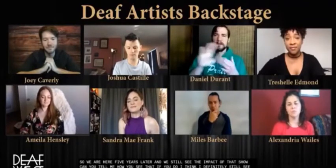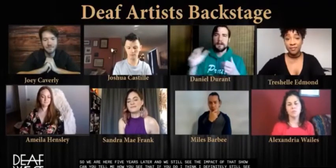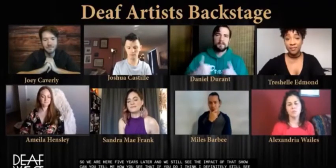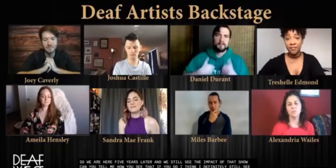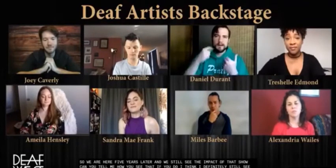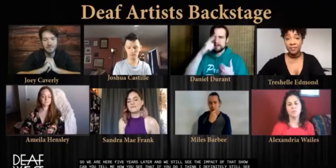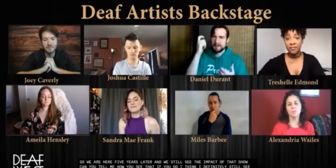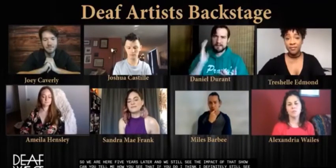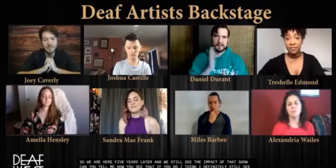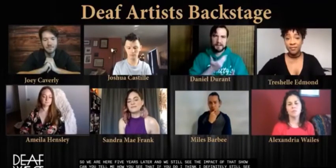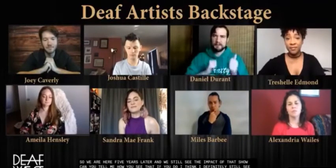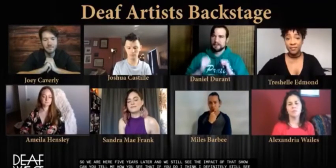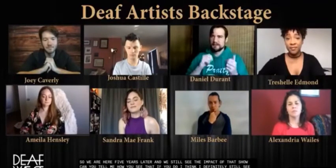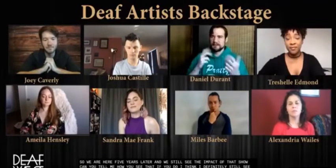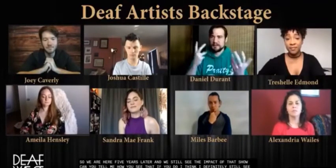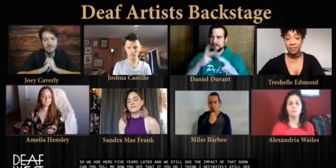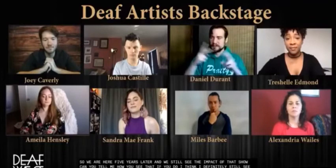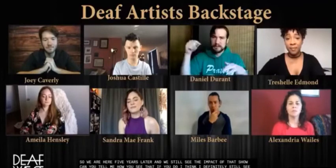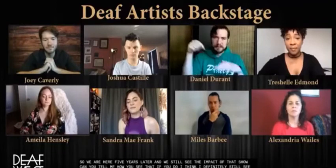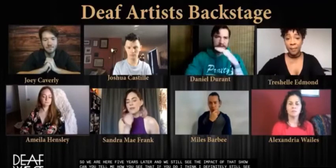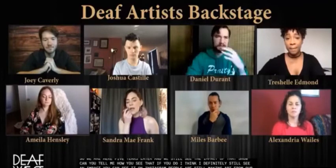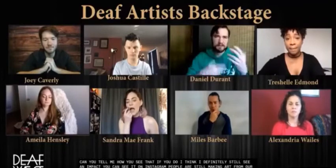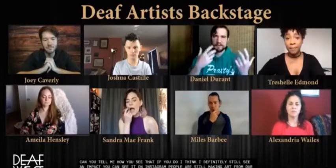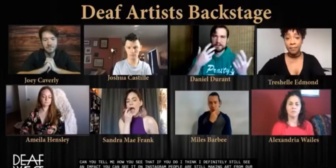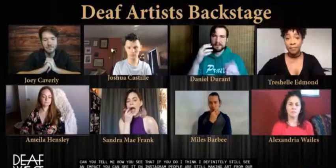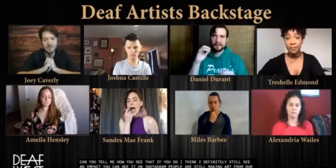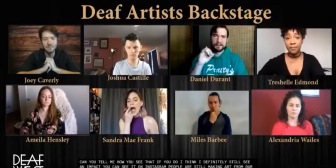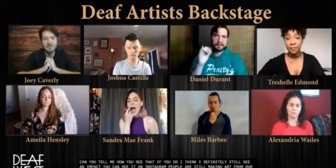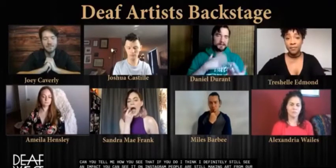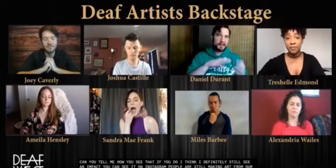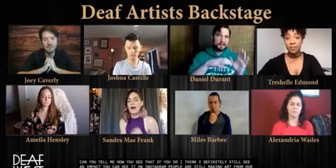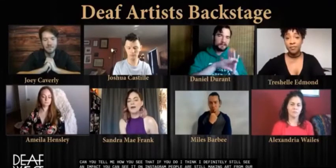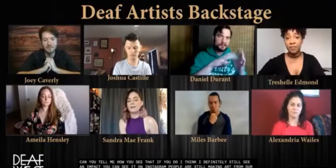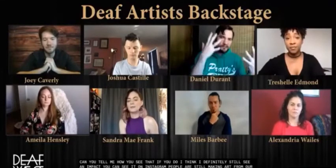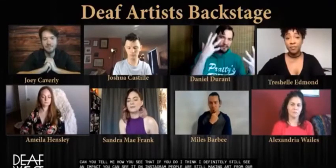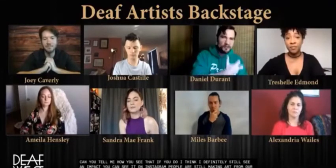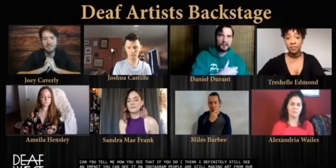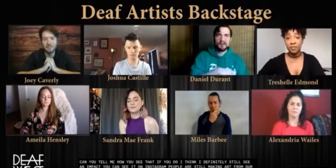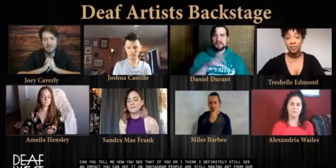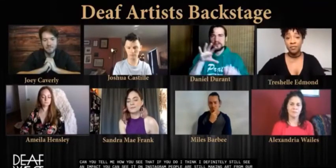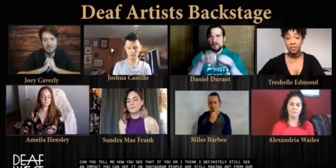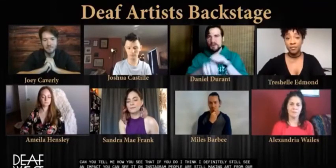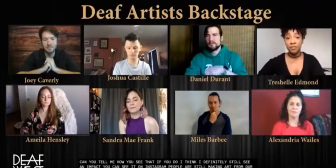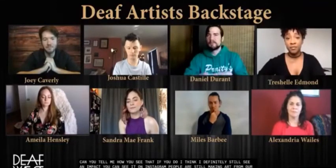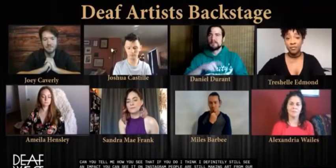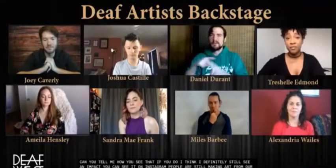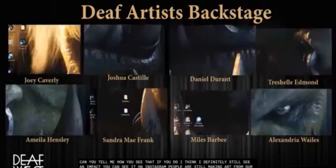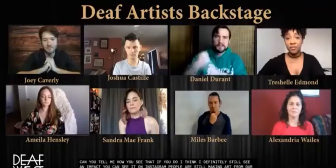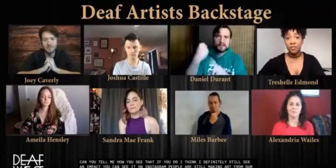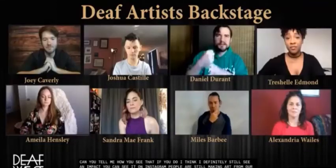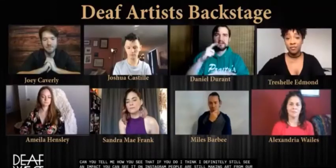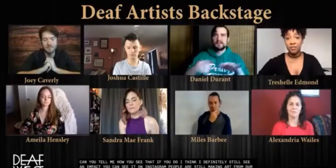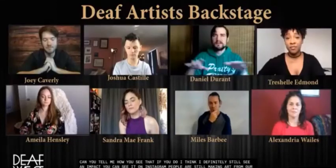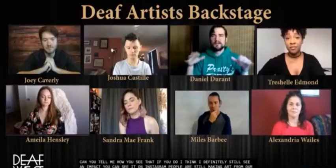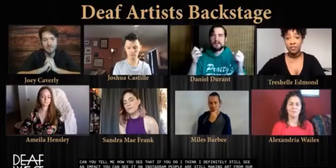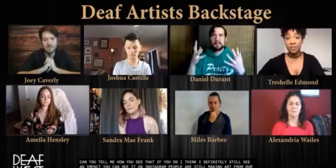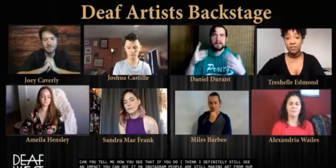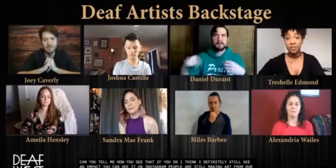And I know that all of our lives have changed since being in the show and being a part of